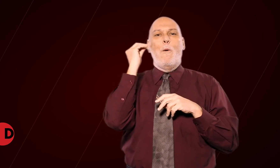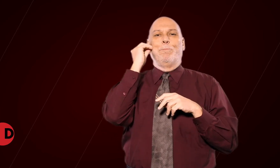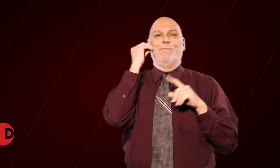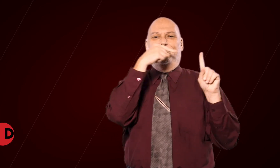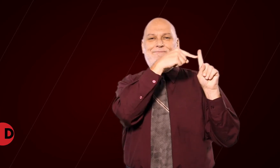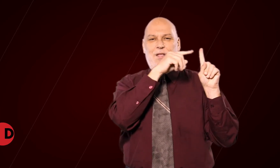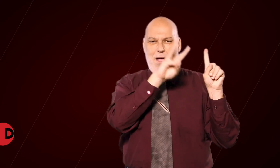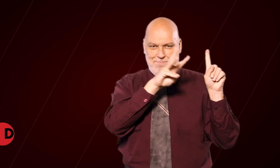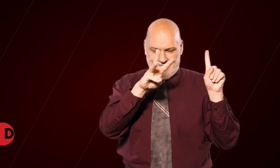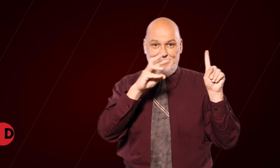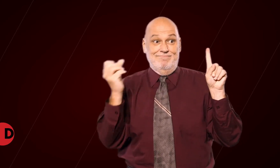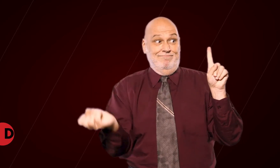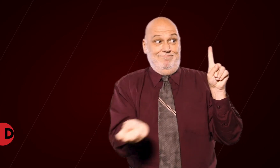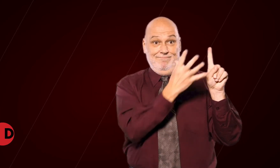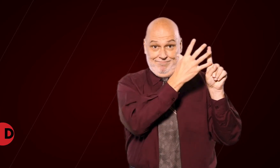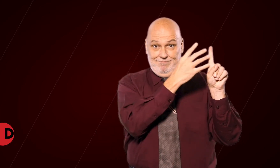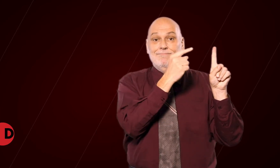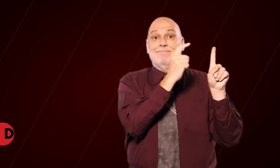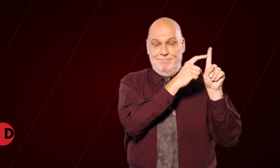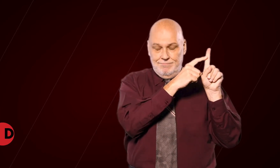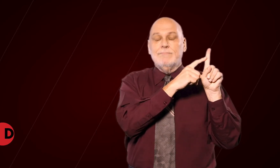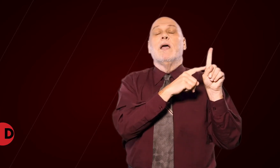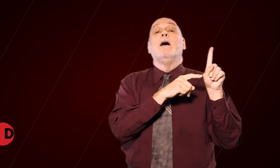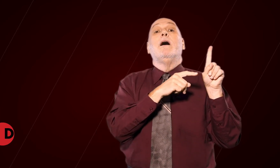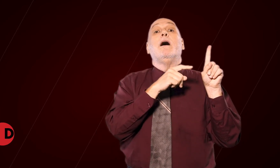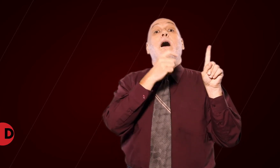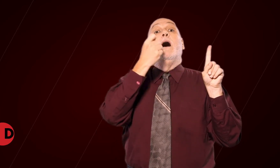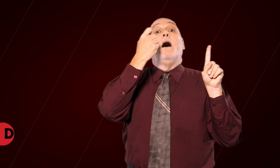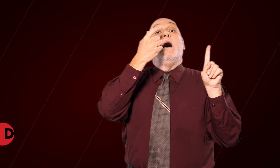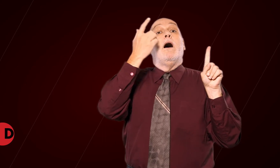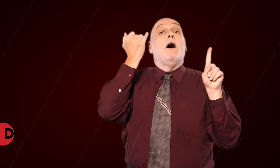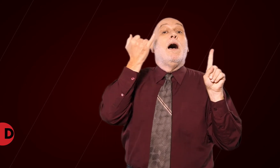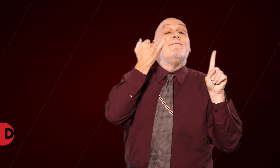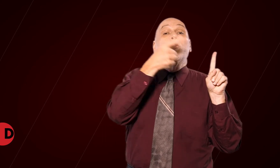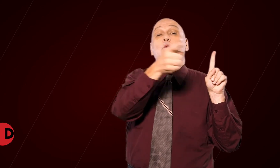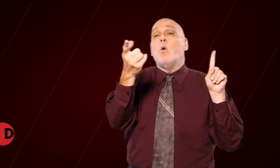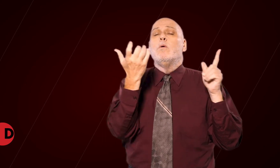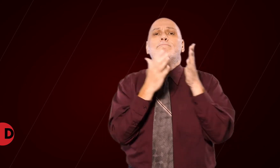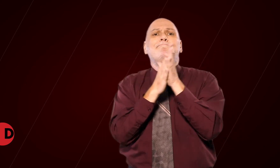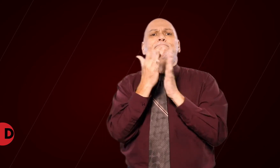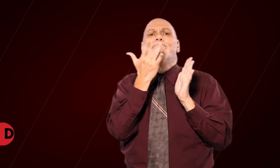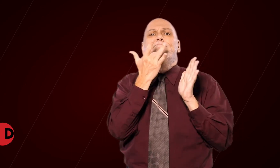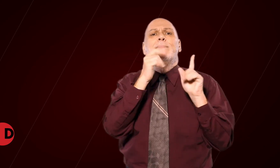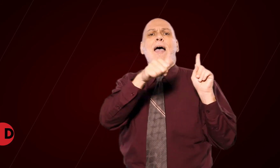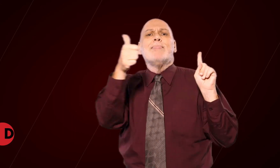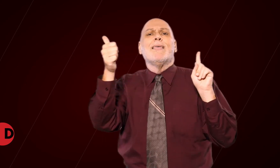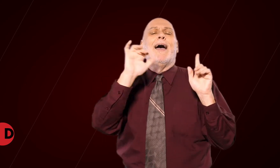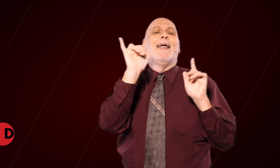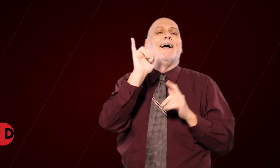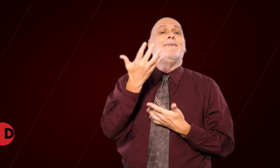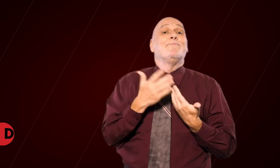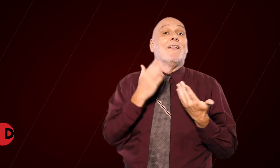It will house all current and past videos…